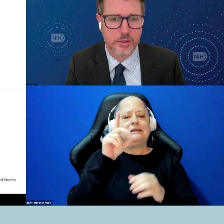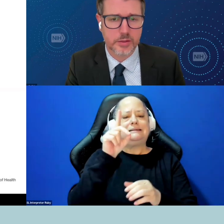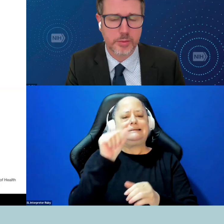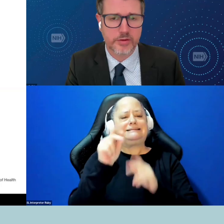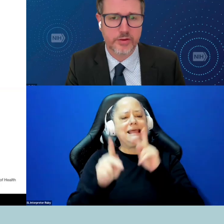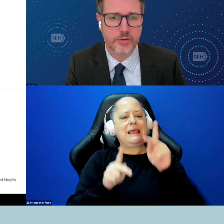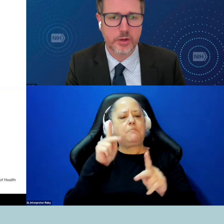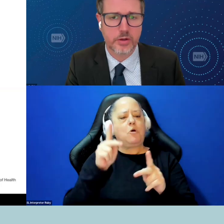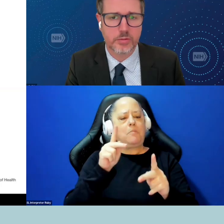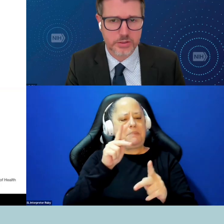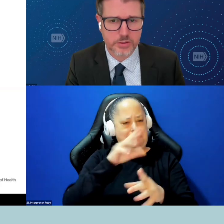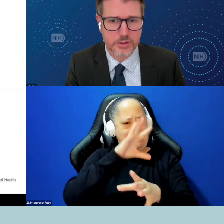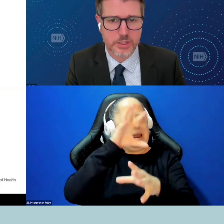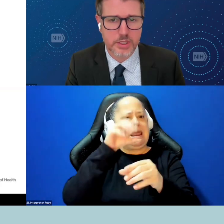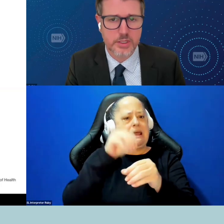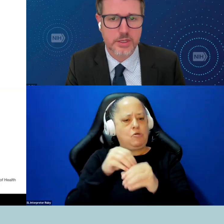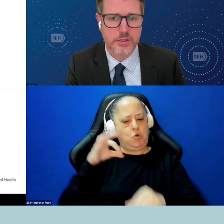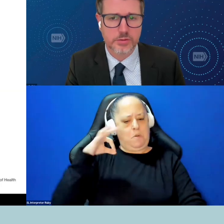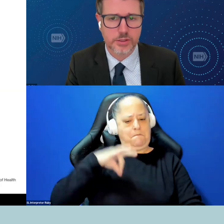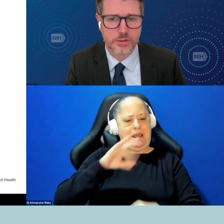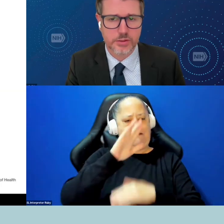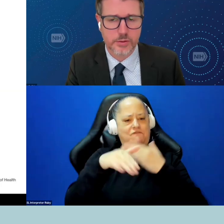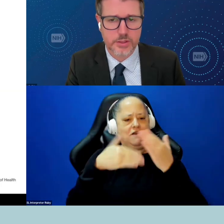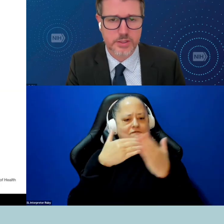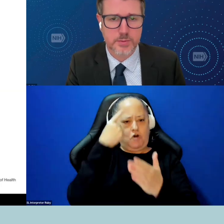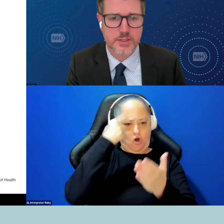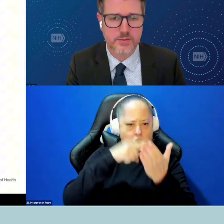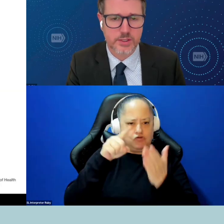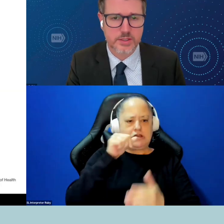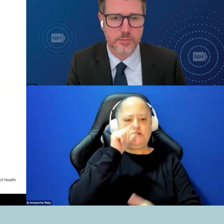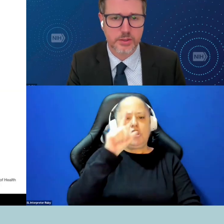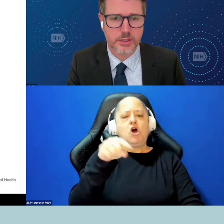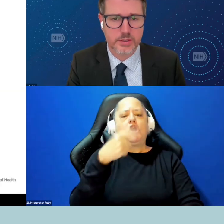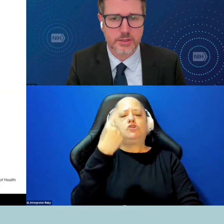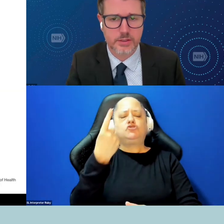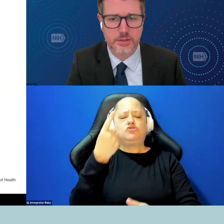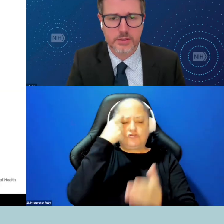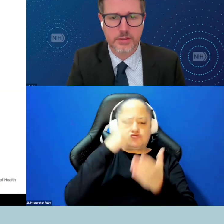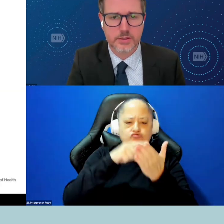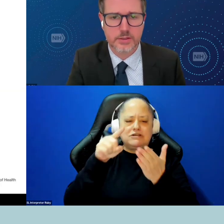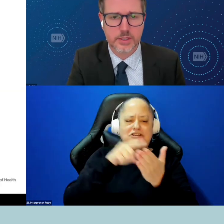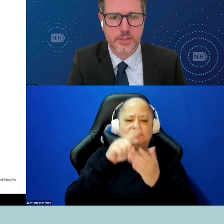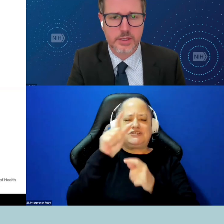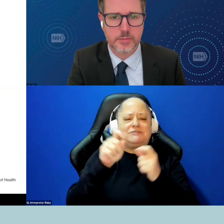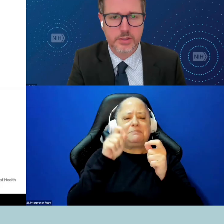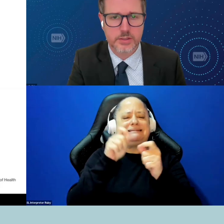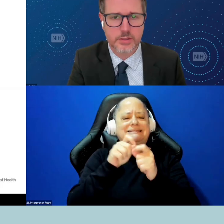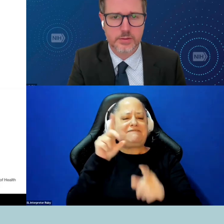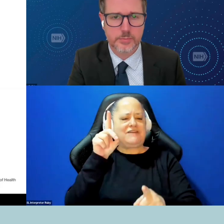included and benefit from all research, not just research focused on specific disabilities. Next slide, please.